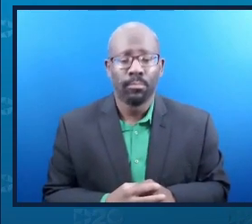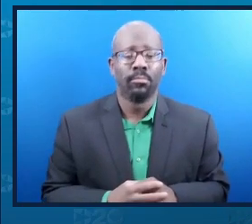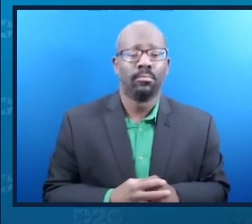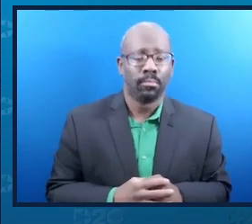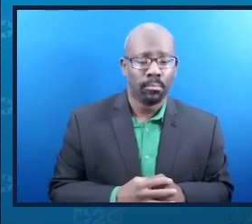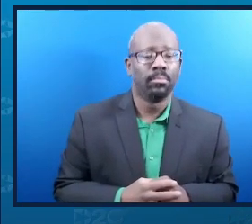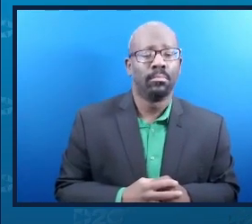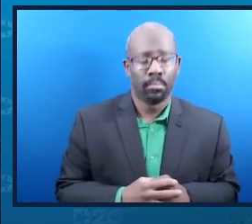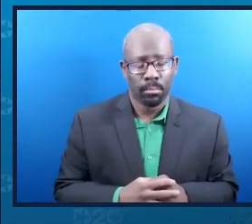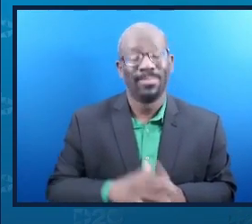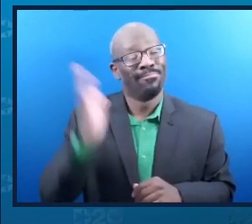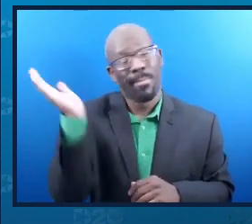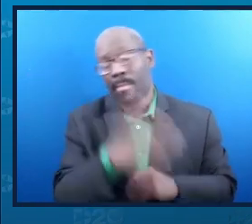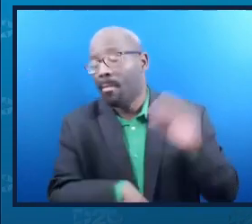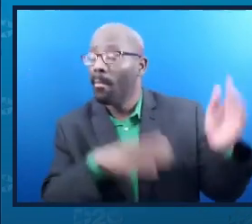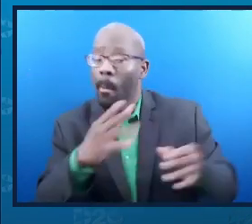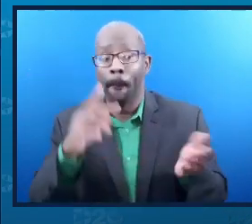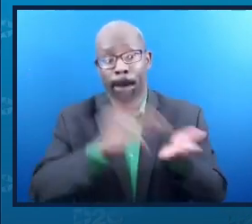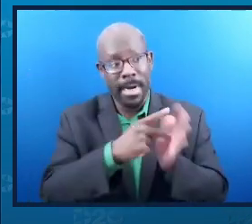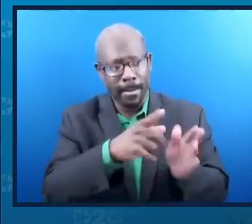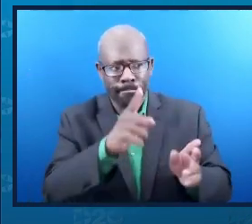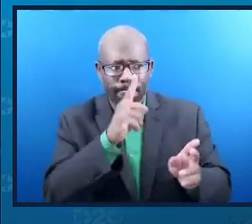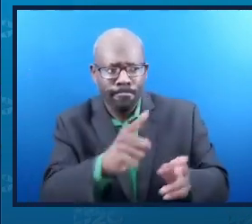REVERSE THEM.